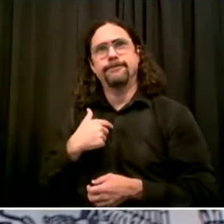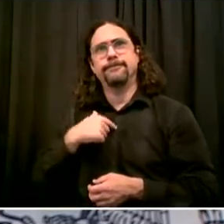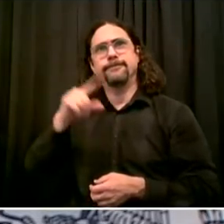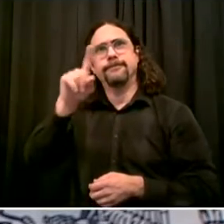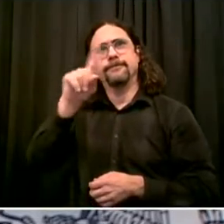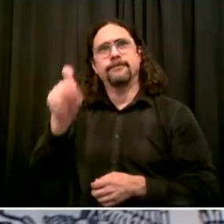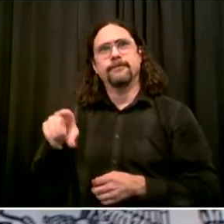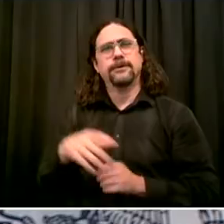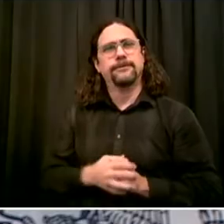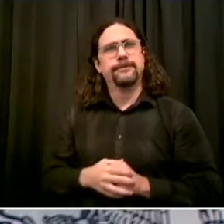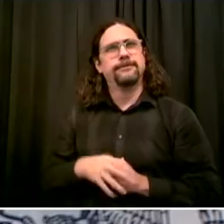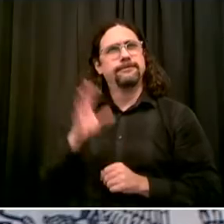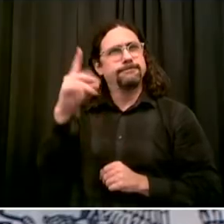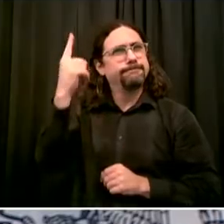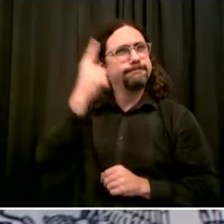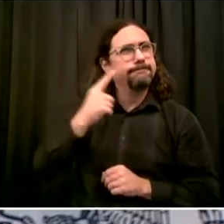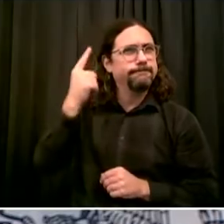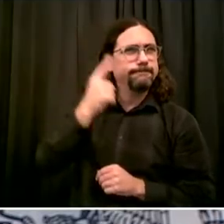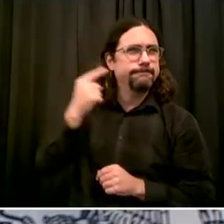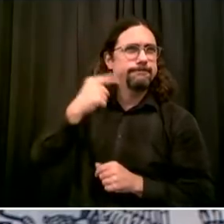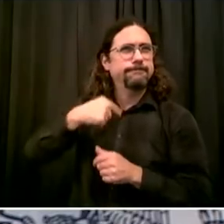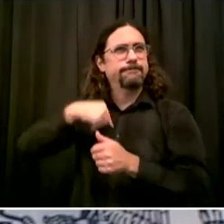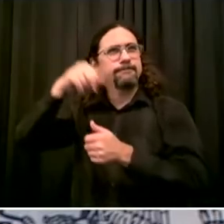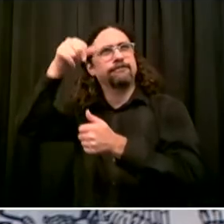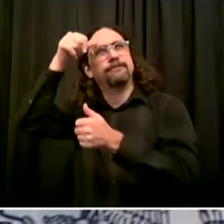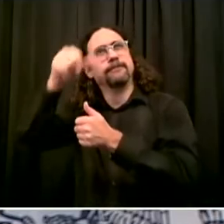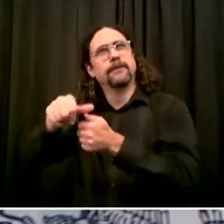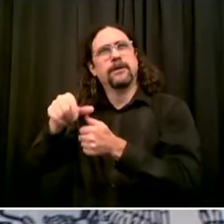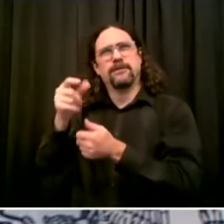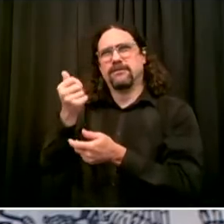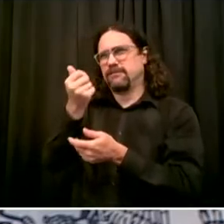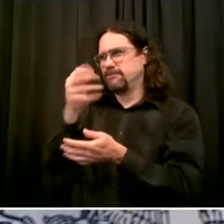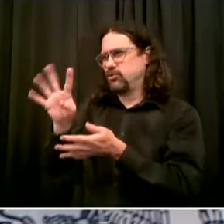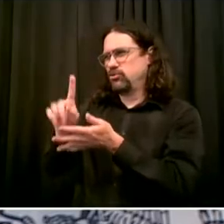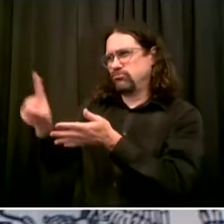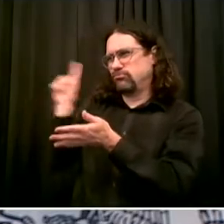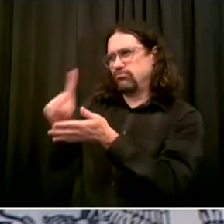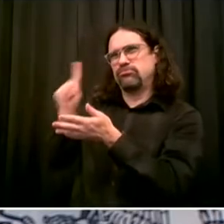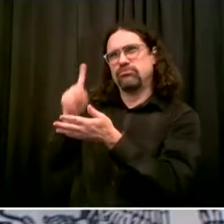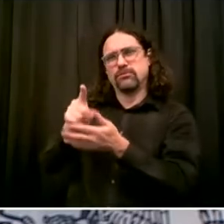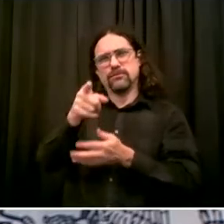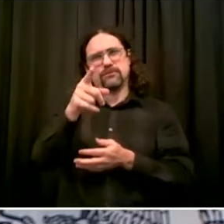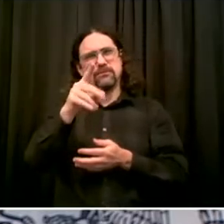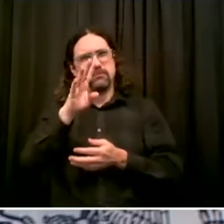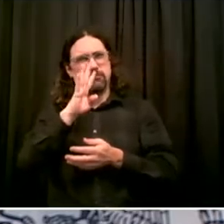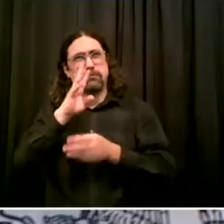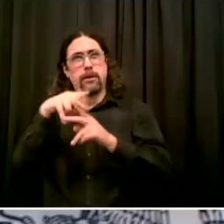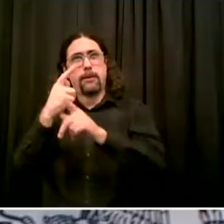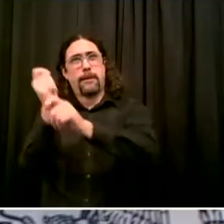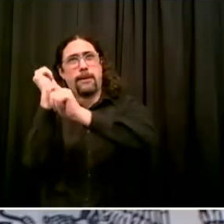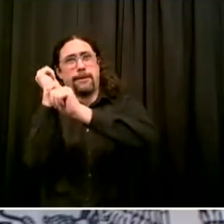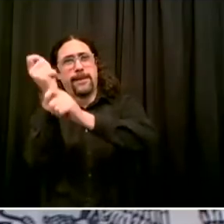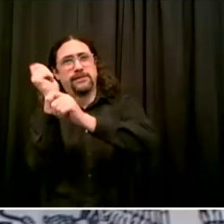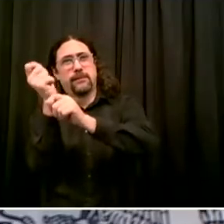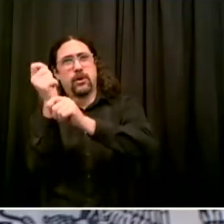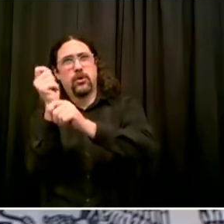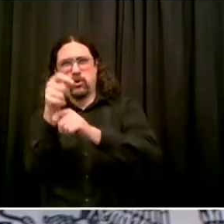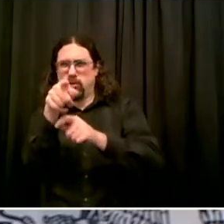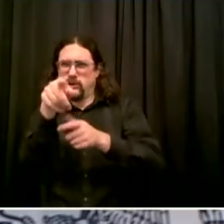THE NATNIOAL LEAGUE, THAT IS THE ANSWER. THEY A REHET ONLY NATIONAL LEAGUE TEAM IN NEW YORK.